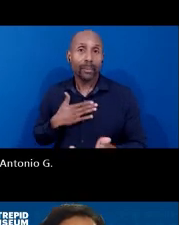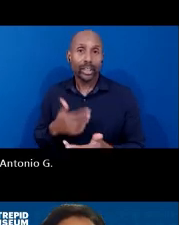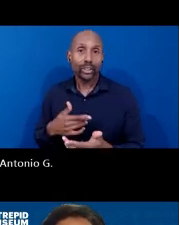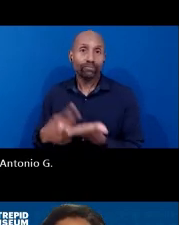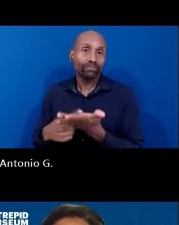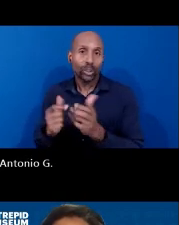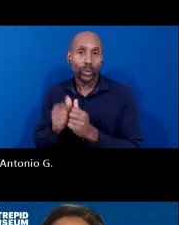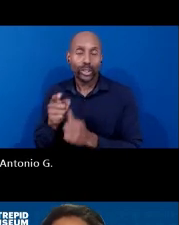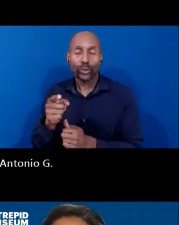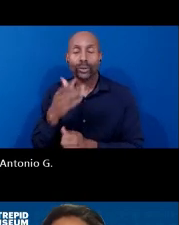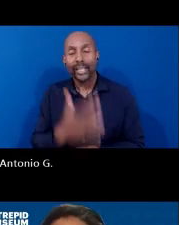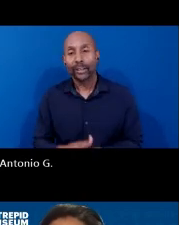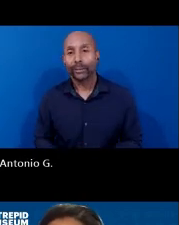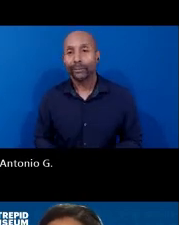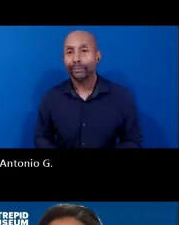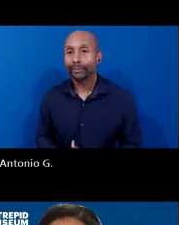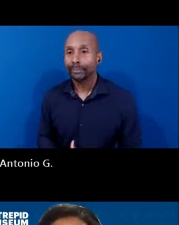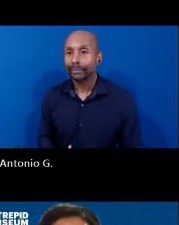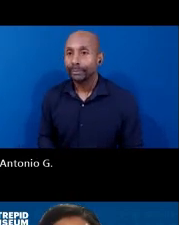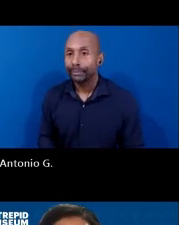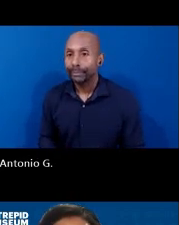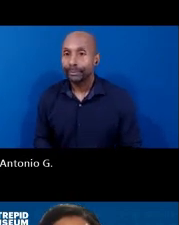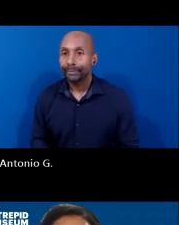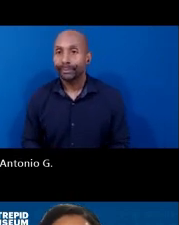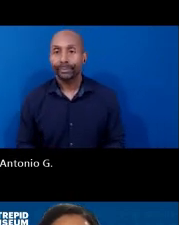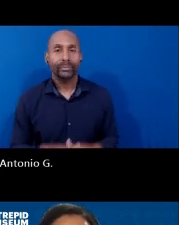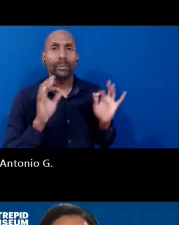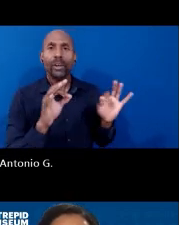Thank you so much, Jerry. And you came right in under under time.